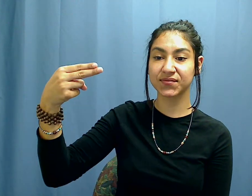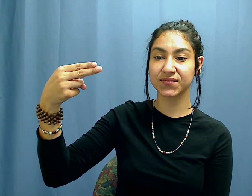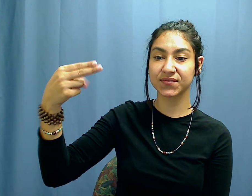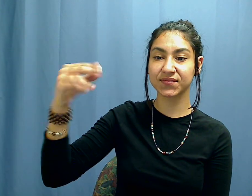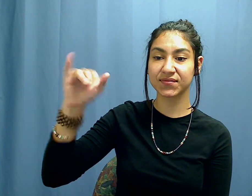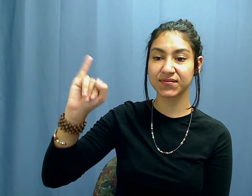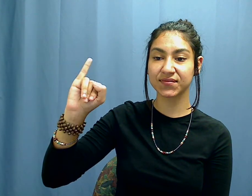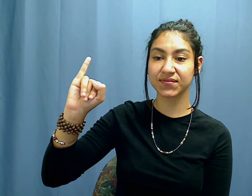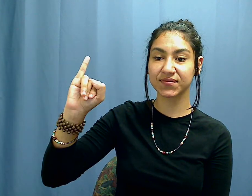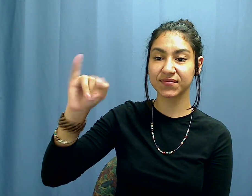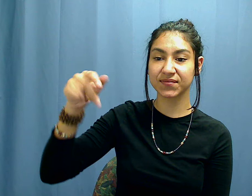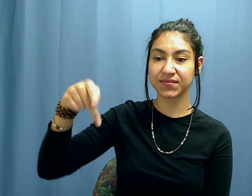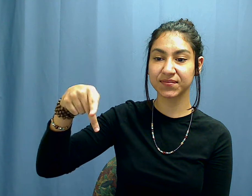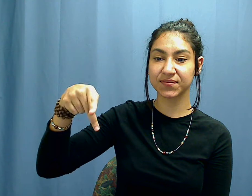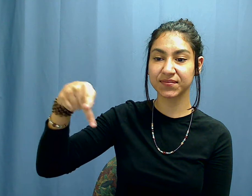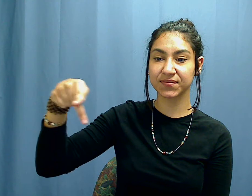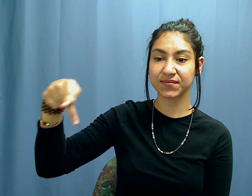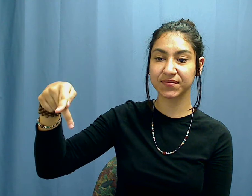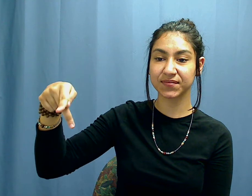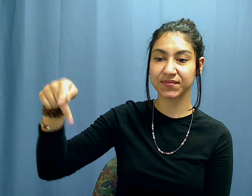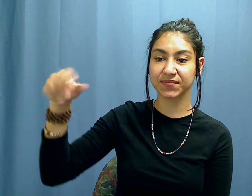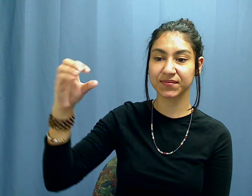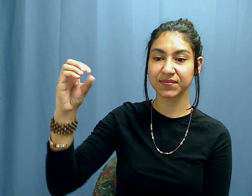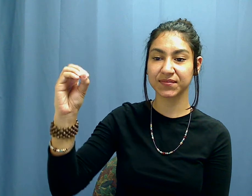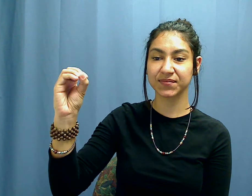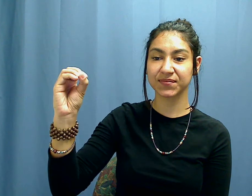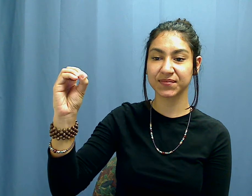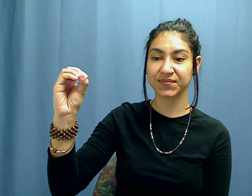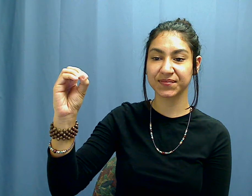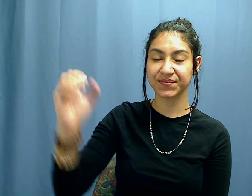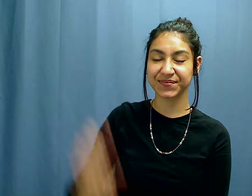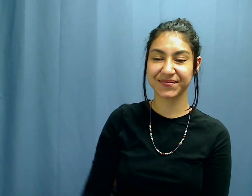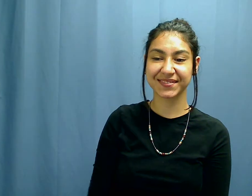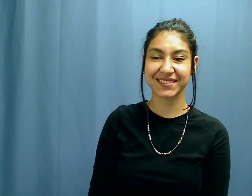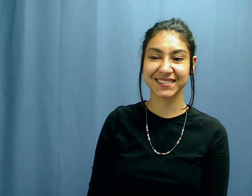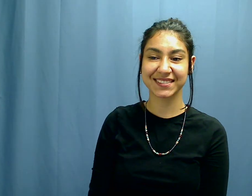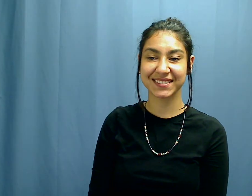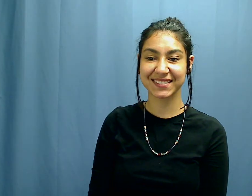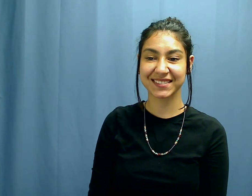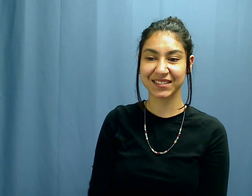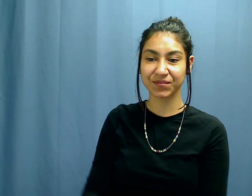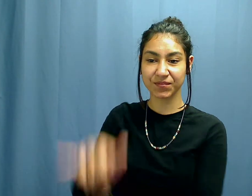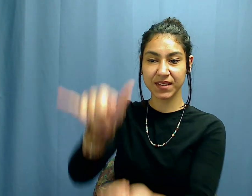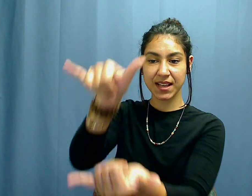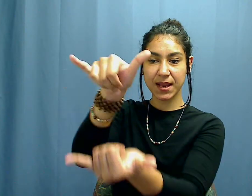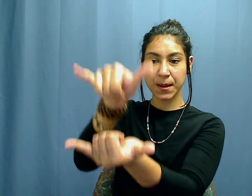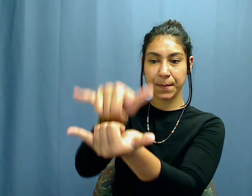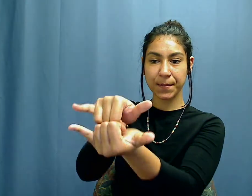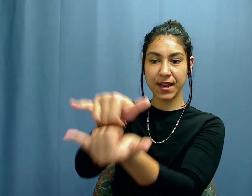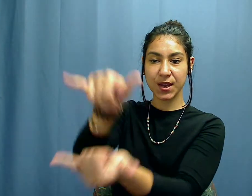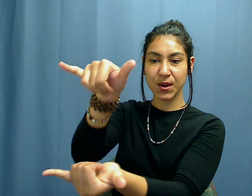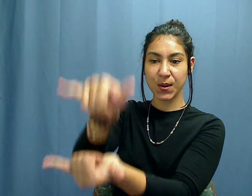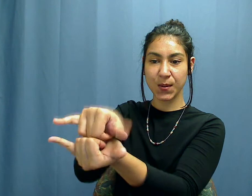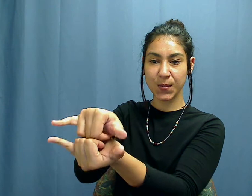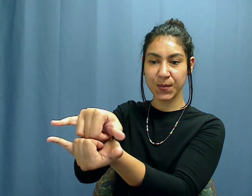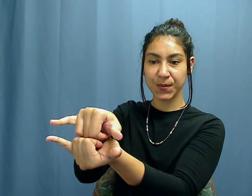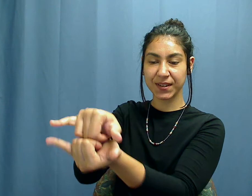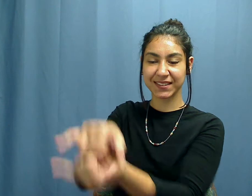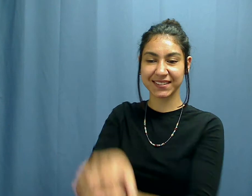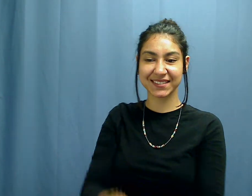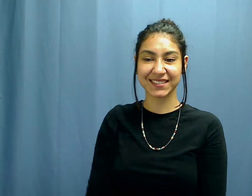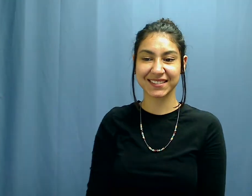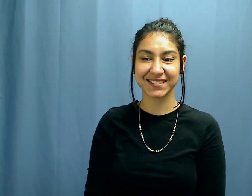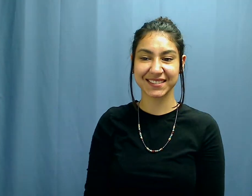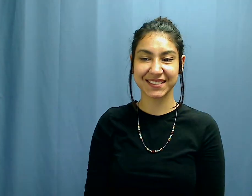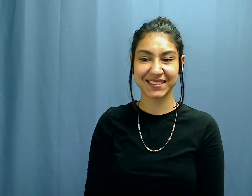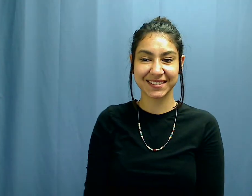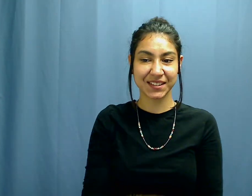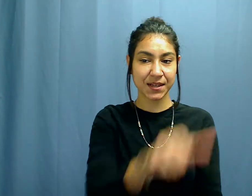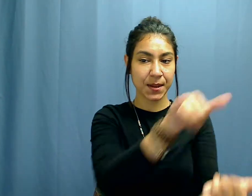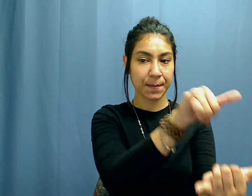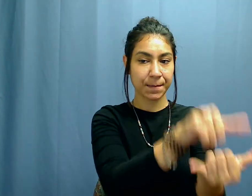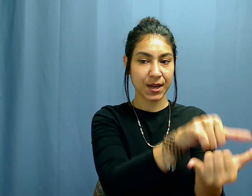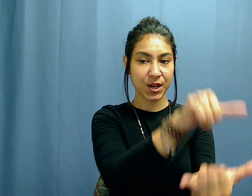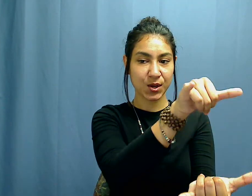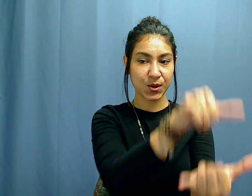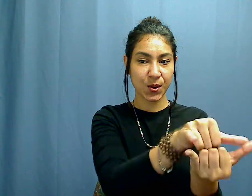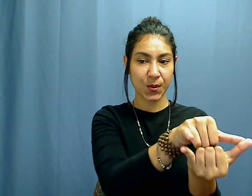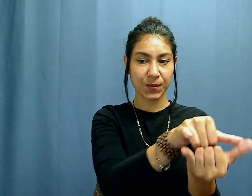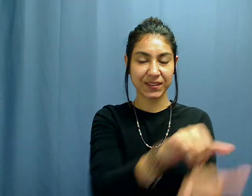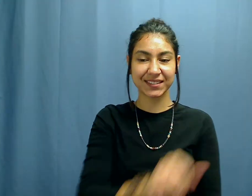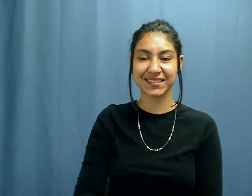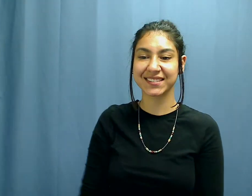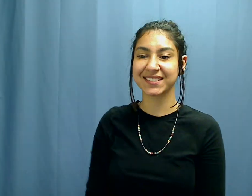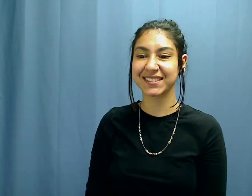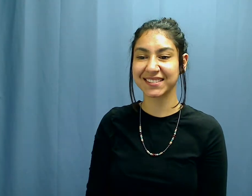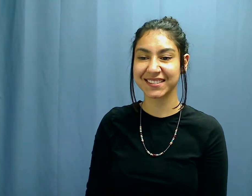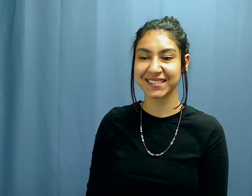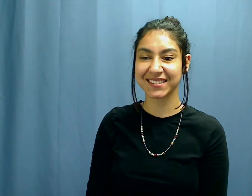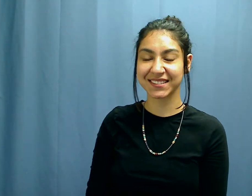Hippo